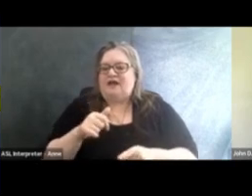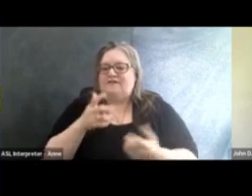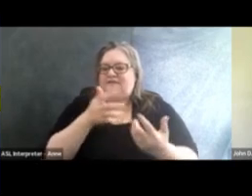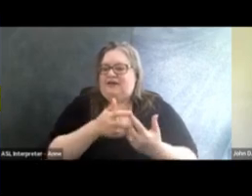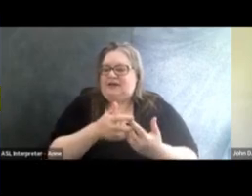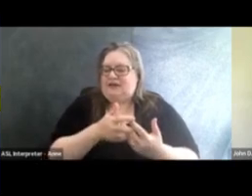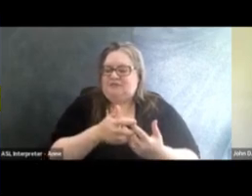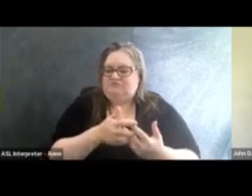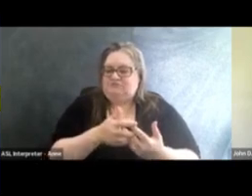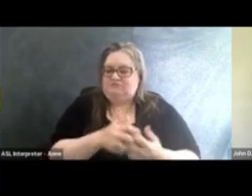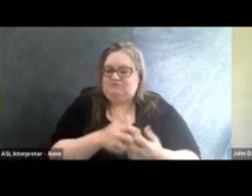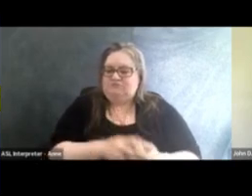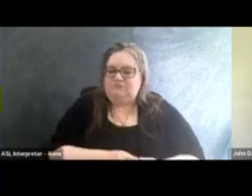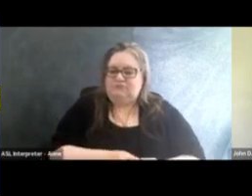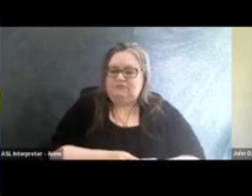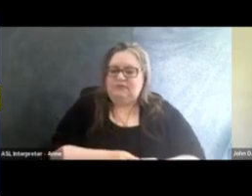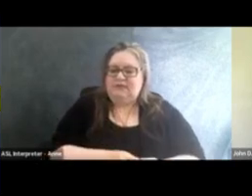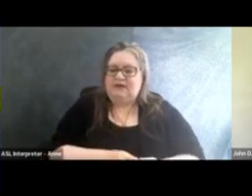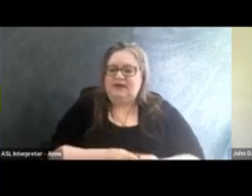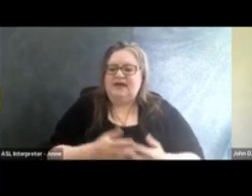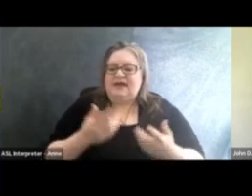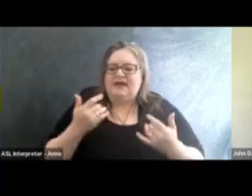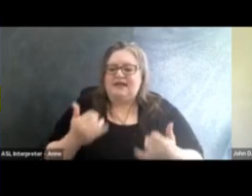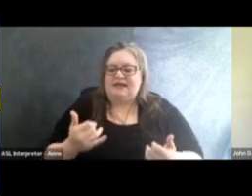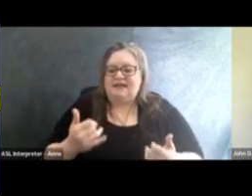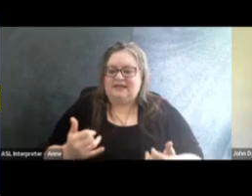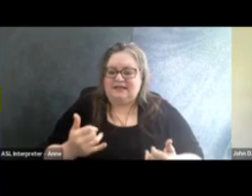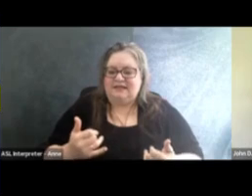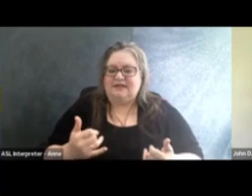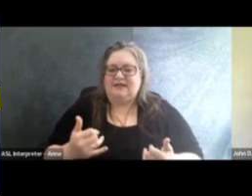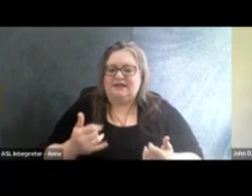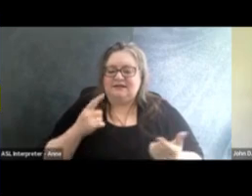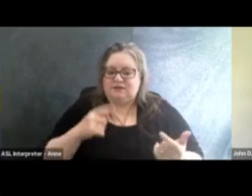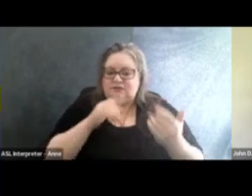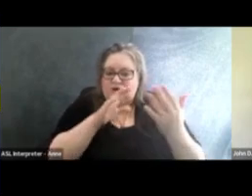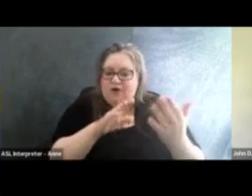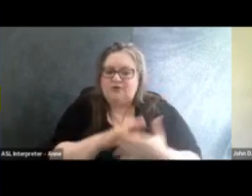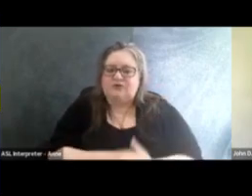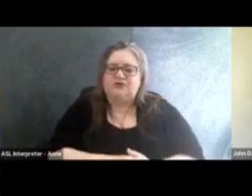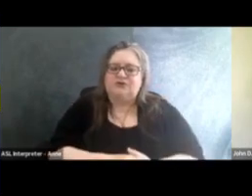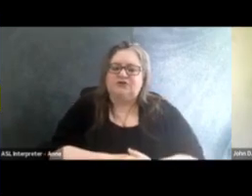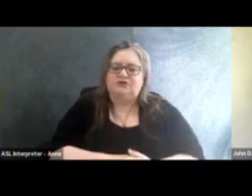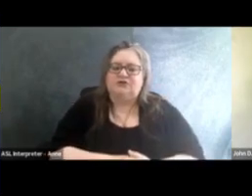they that this, this milieu, these, this approach doesn't get